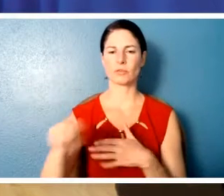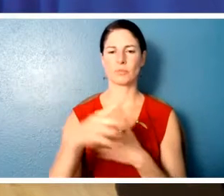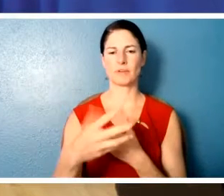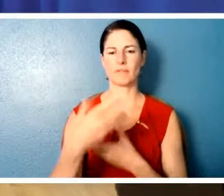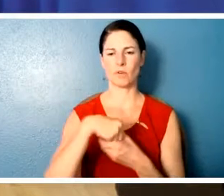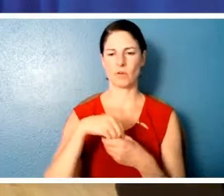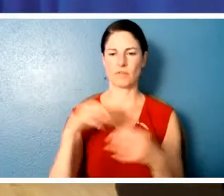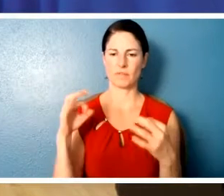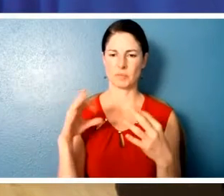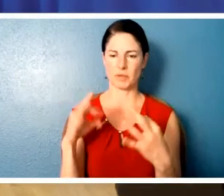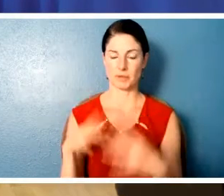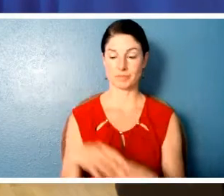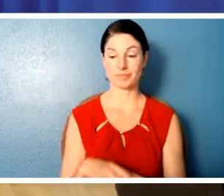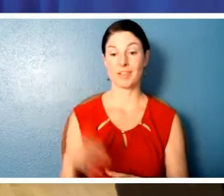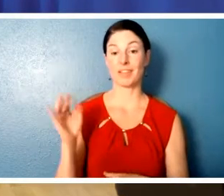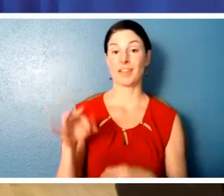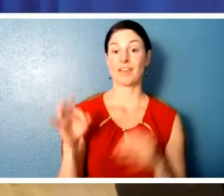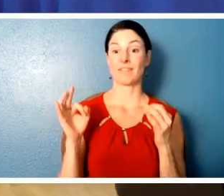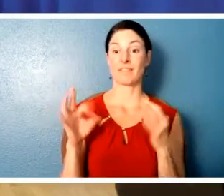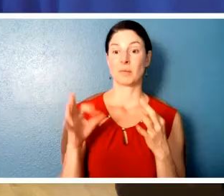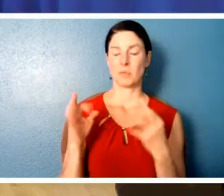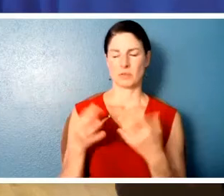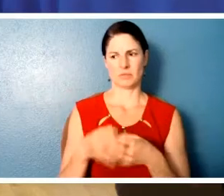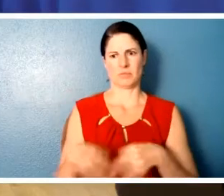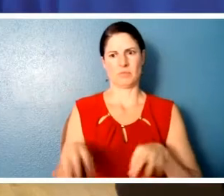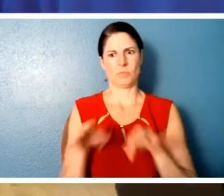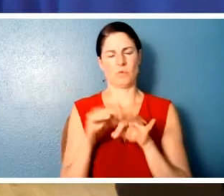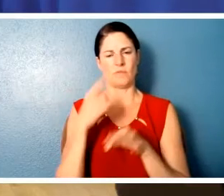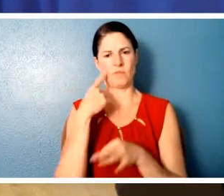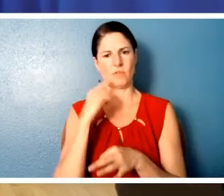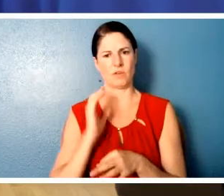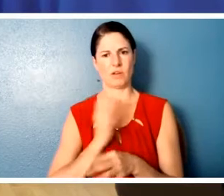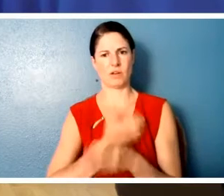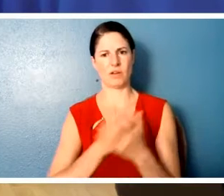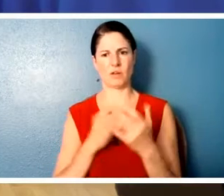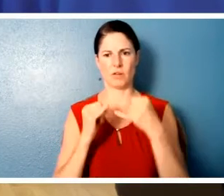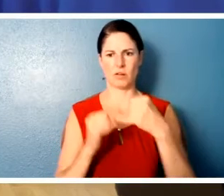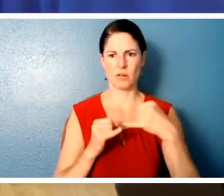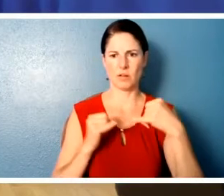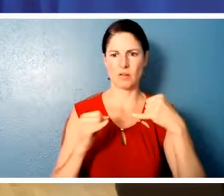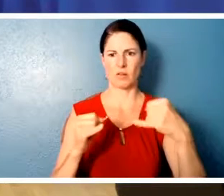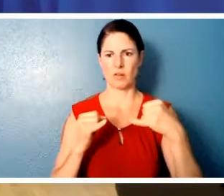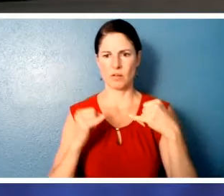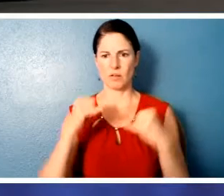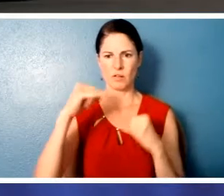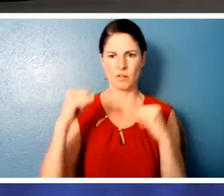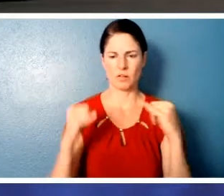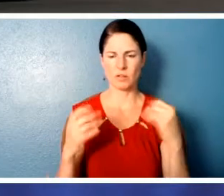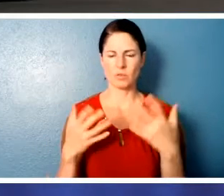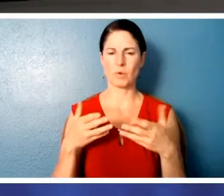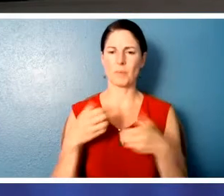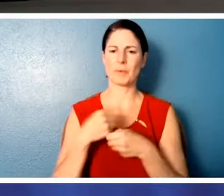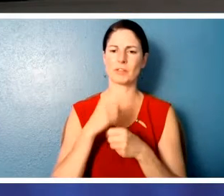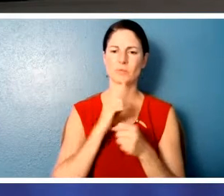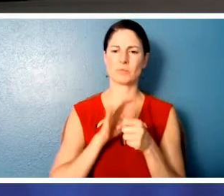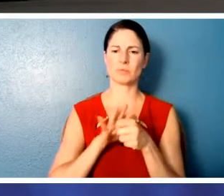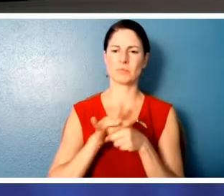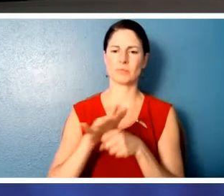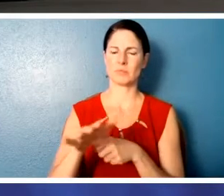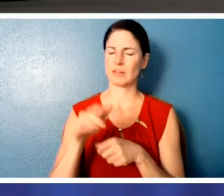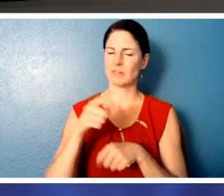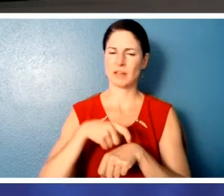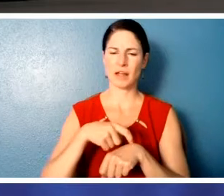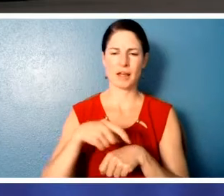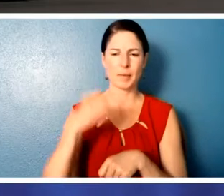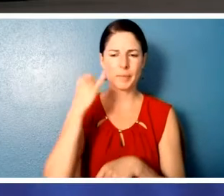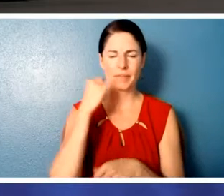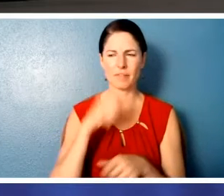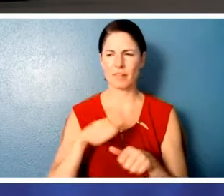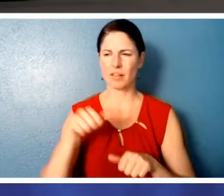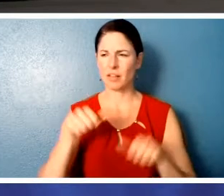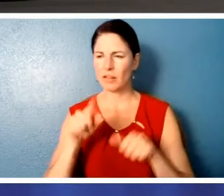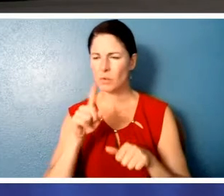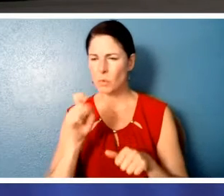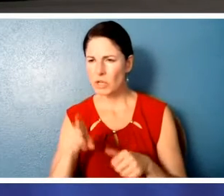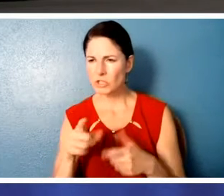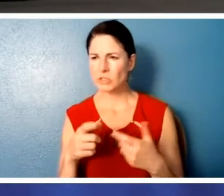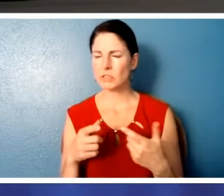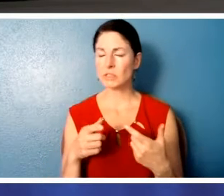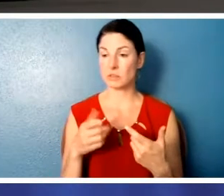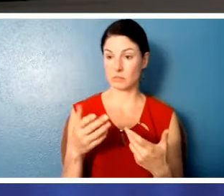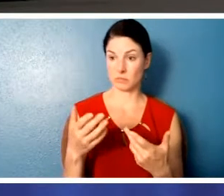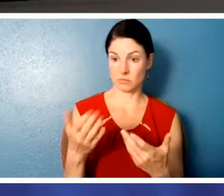SacGov: Public input is vital to a successful redistricting project, so we want to make sure we allow for plenty of time during this workshop for questions and feedback, as well as public testimony.